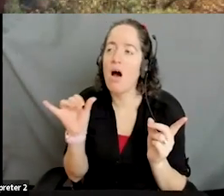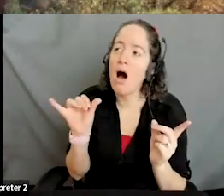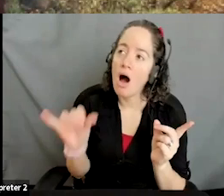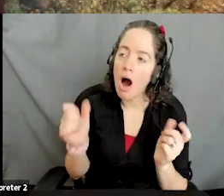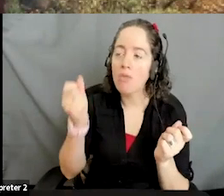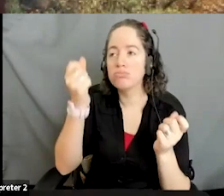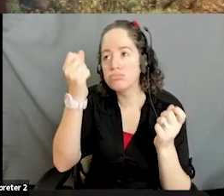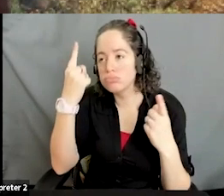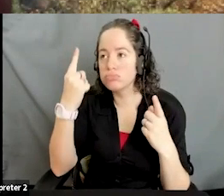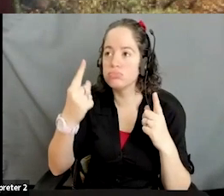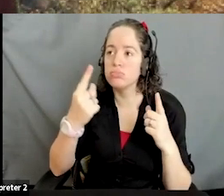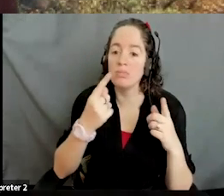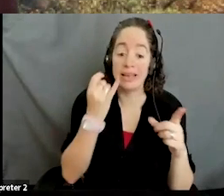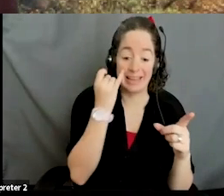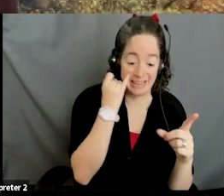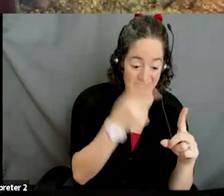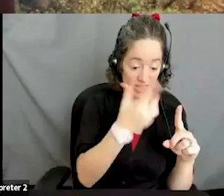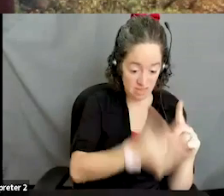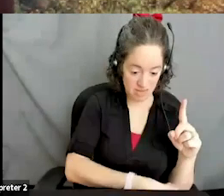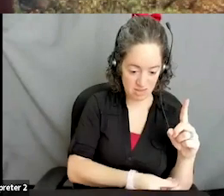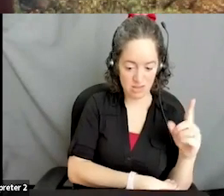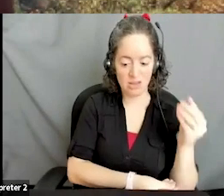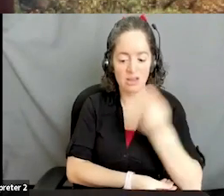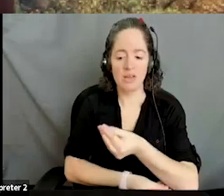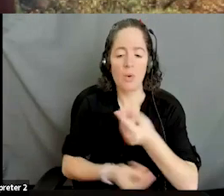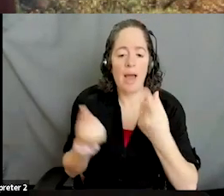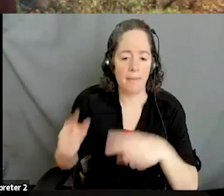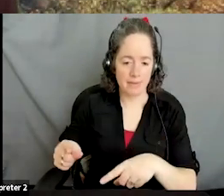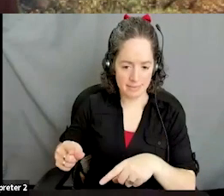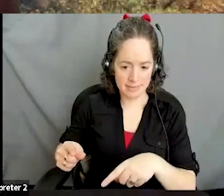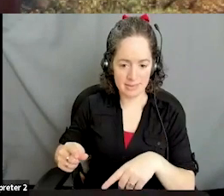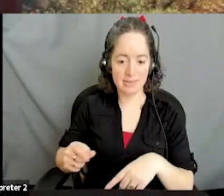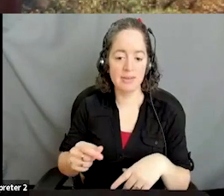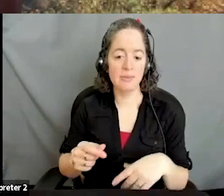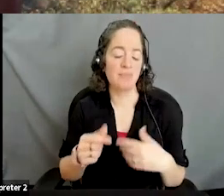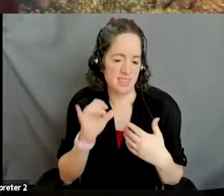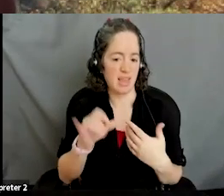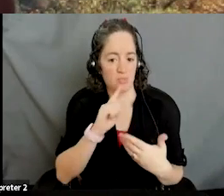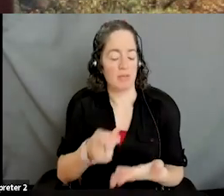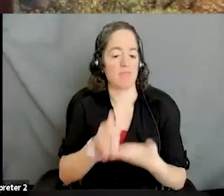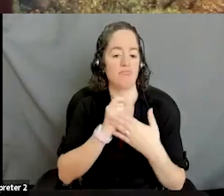when the big breakthrough for me really was discovering a W3C forms tutorial.